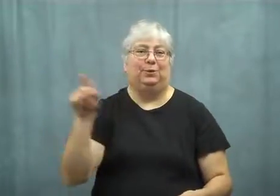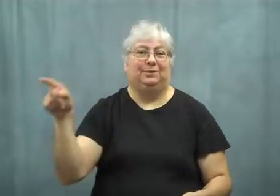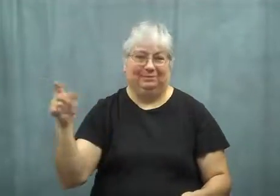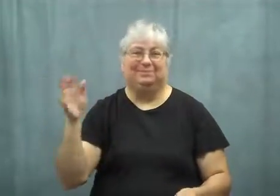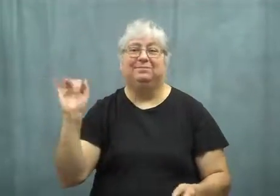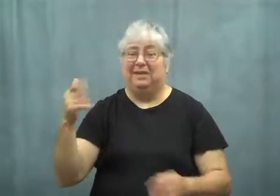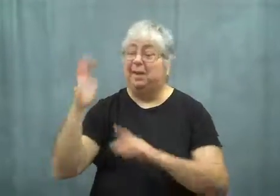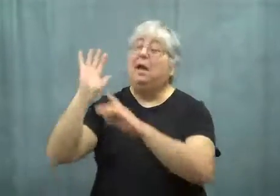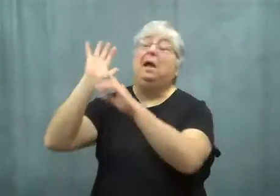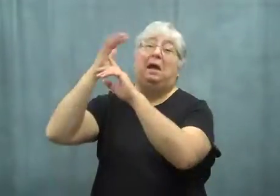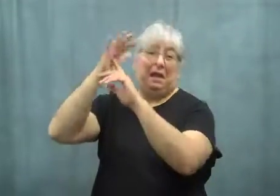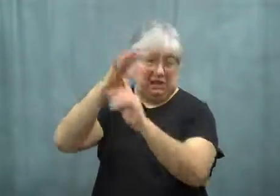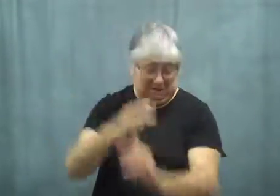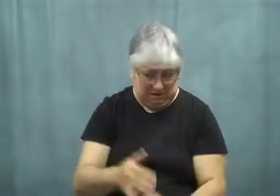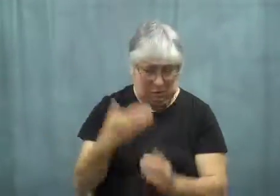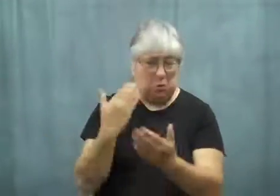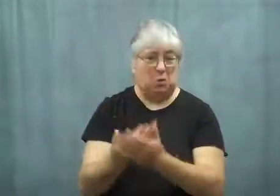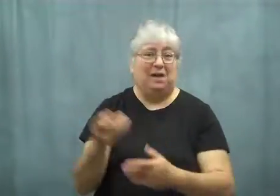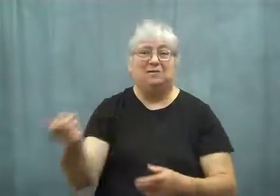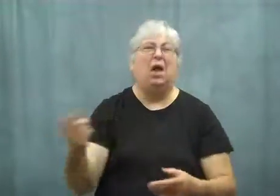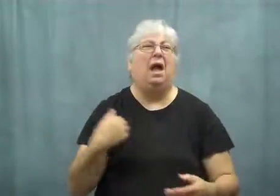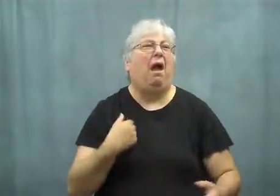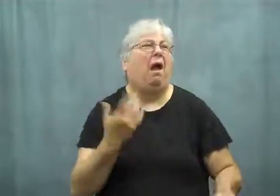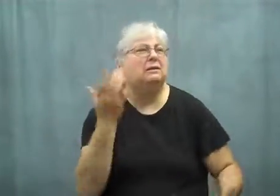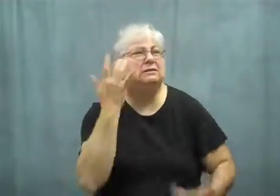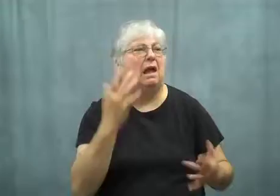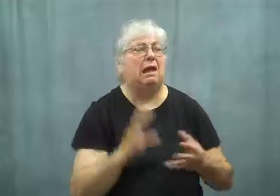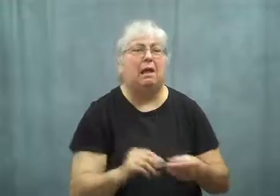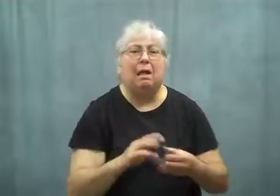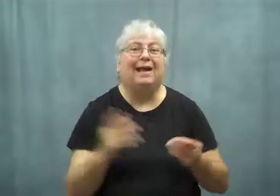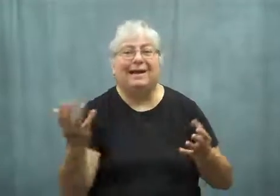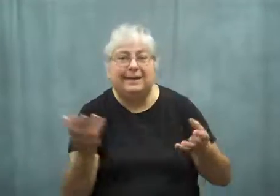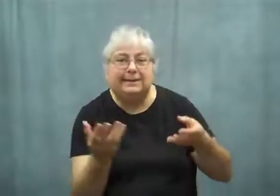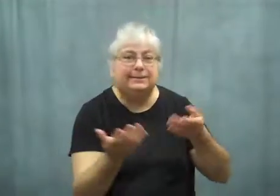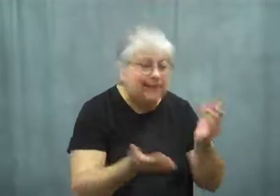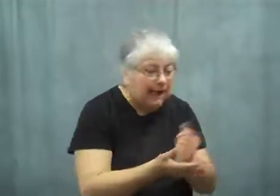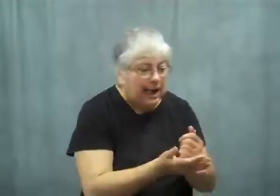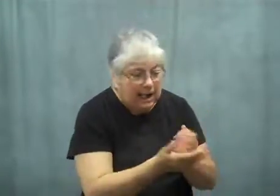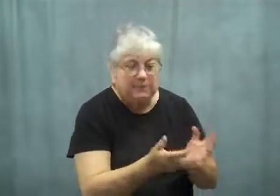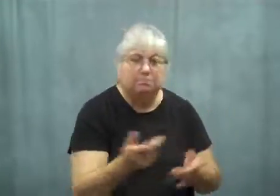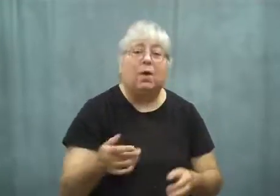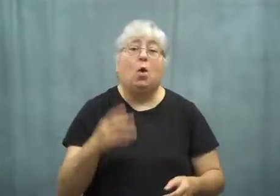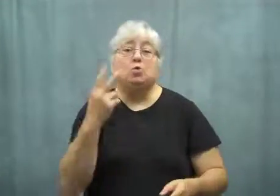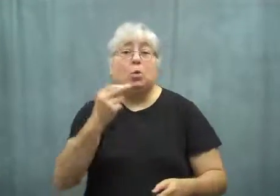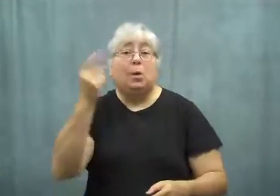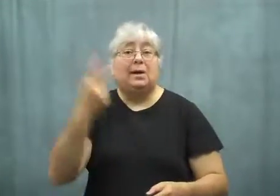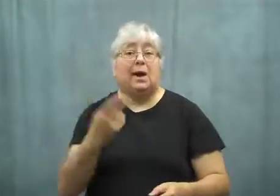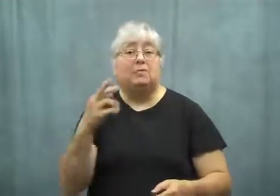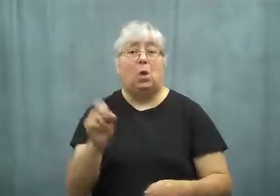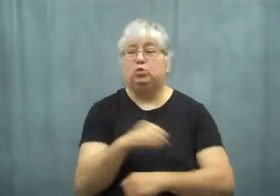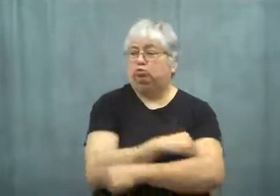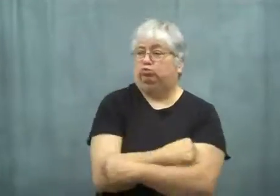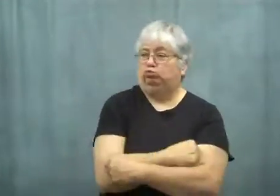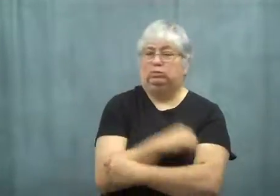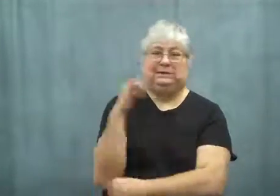Upon arrival, he complained of medical issues, and was treated.